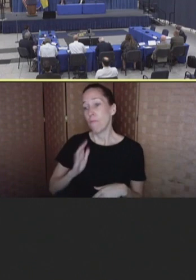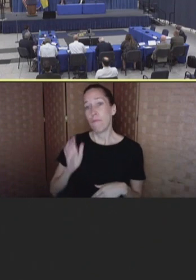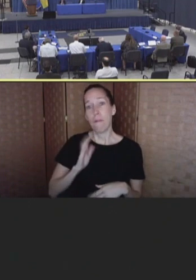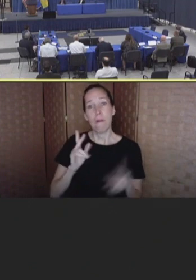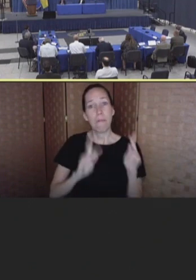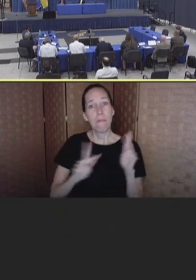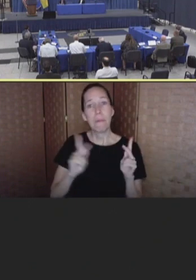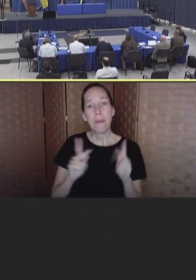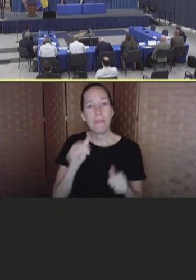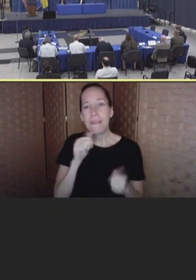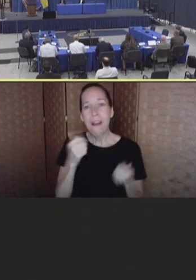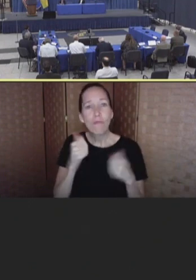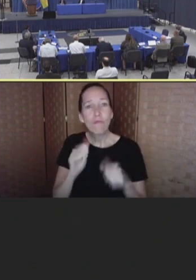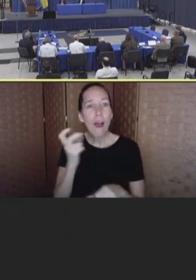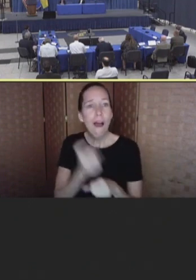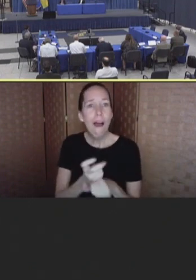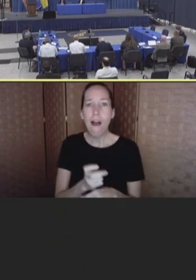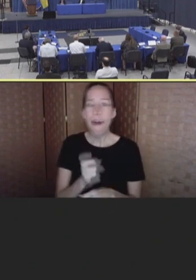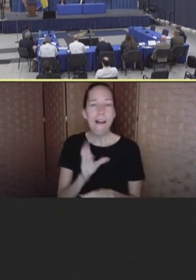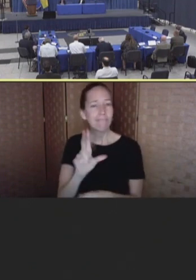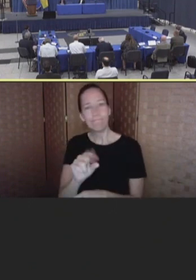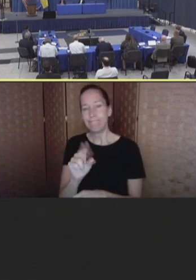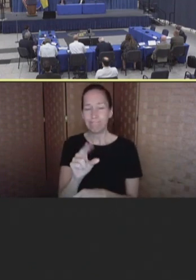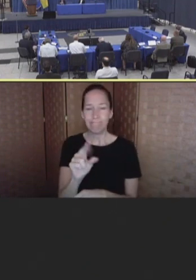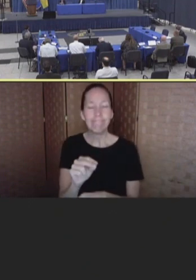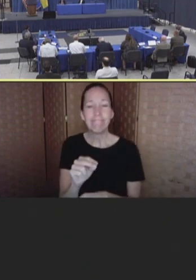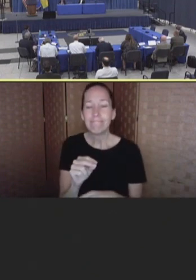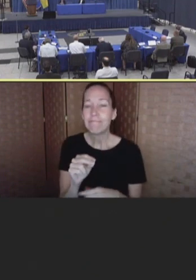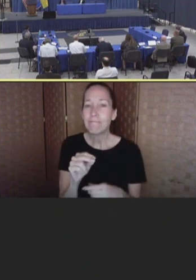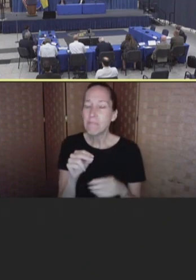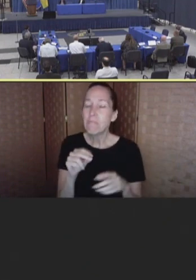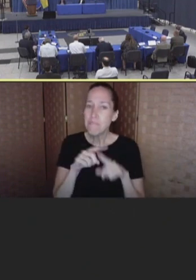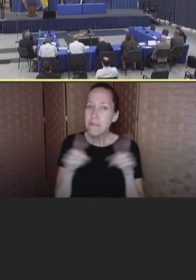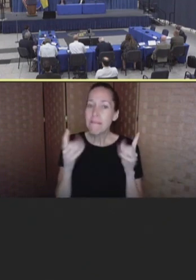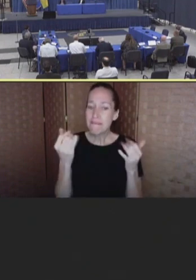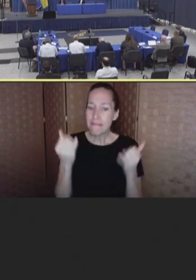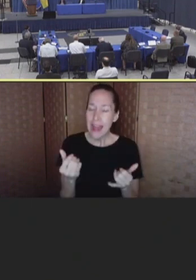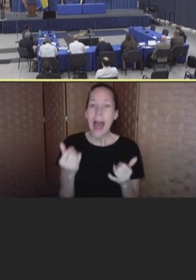each generation of new capabilities we can do better than we did before.